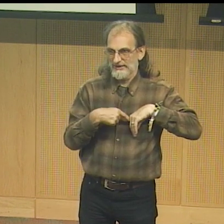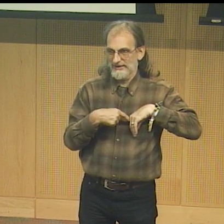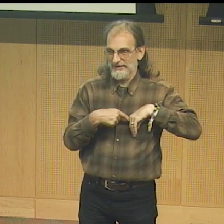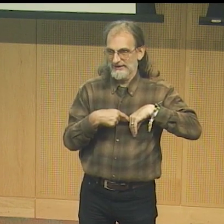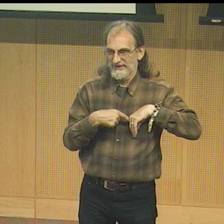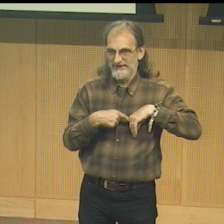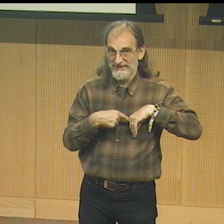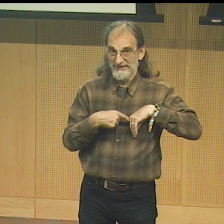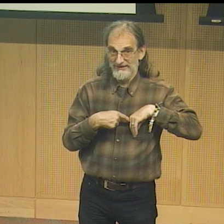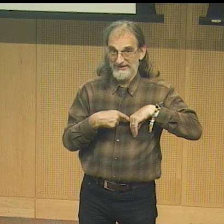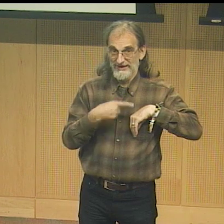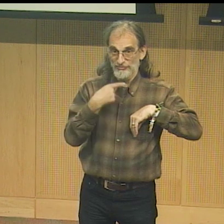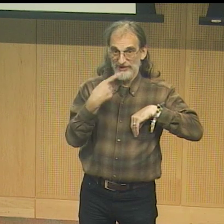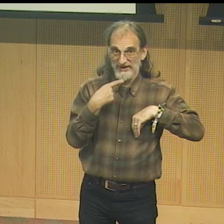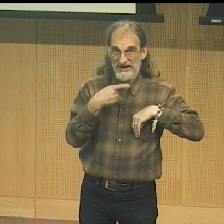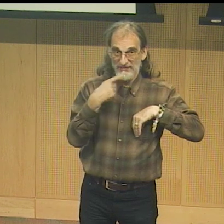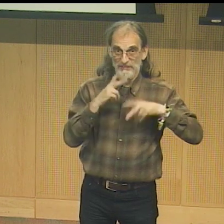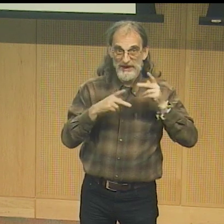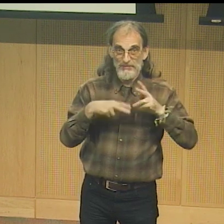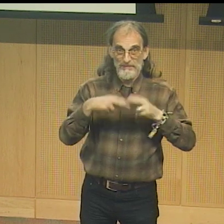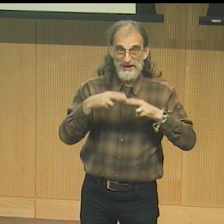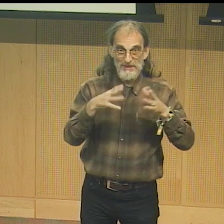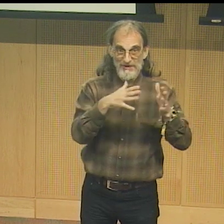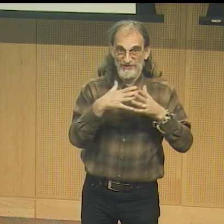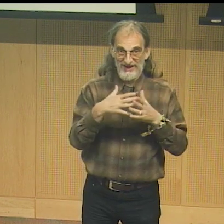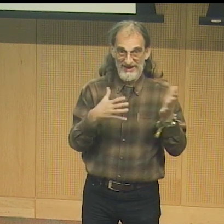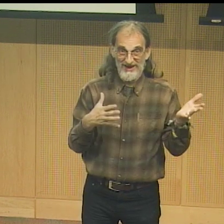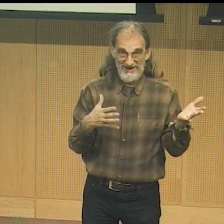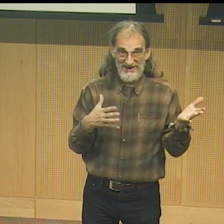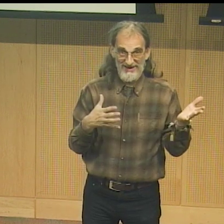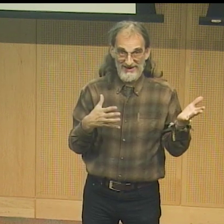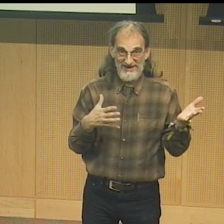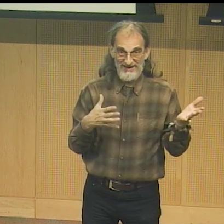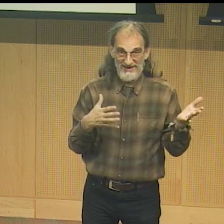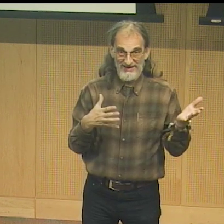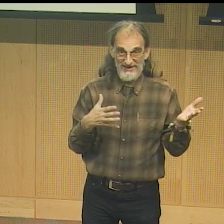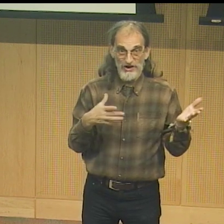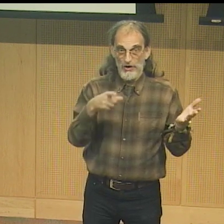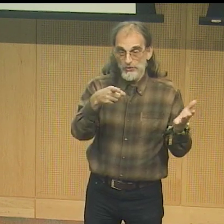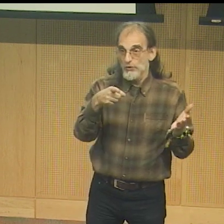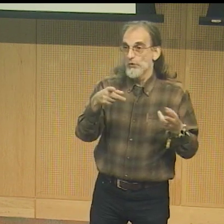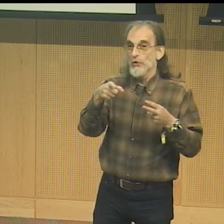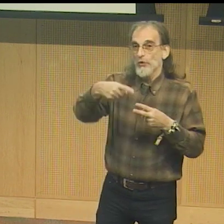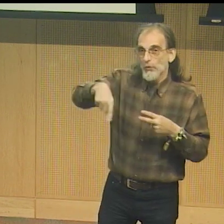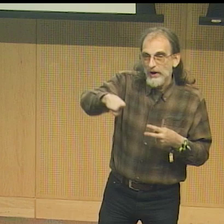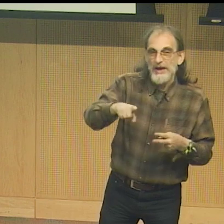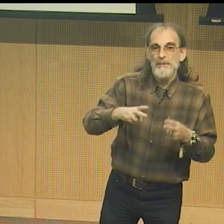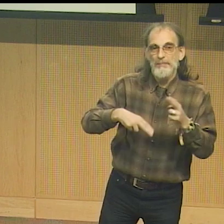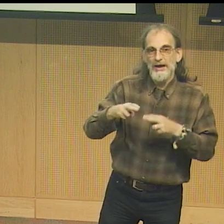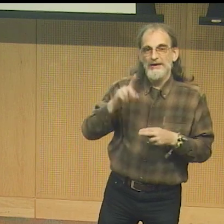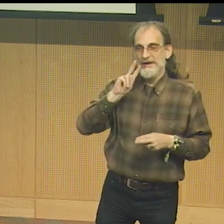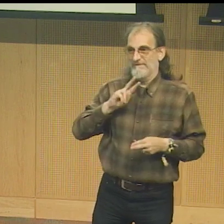representation is that you carry within you. It's a hearing individual, most likely, a hearing American.